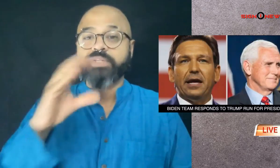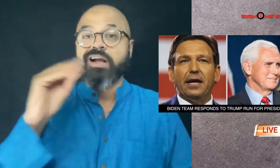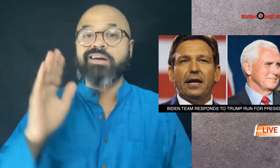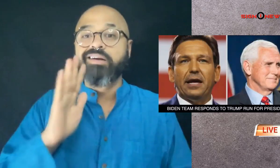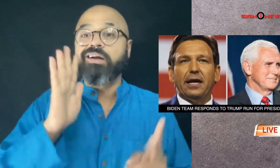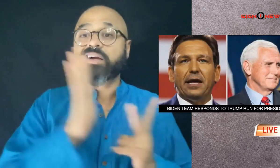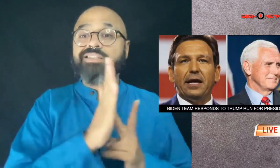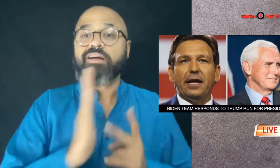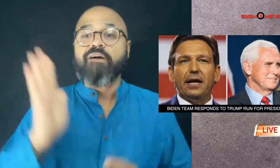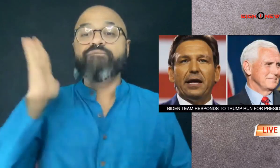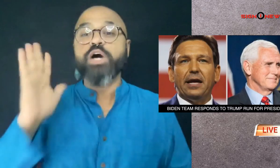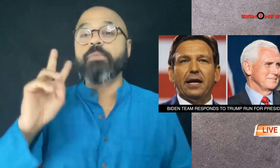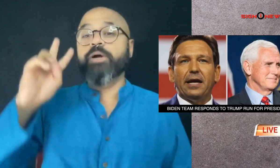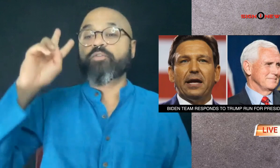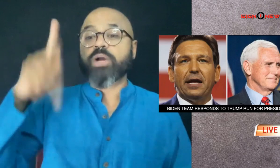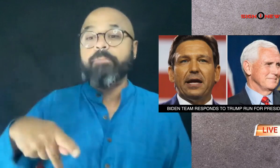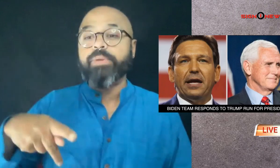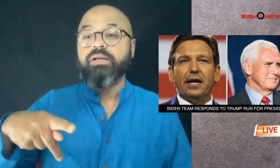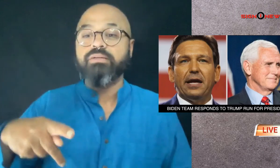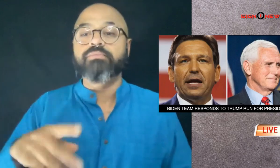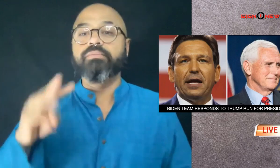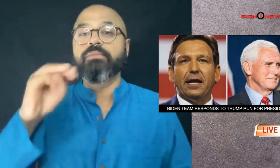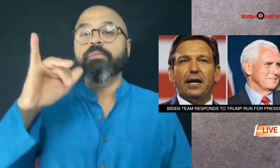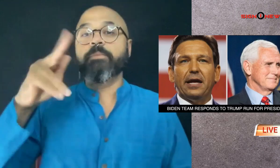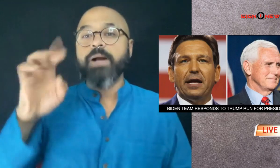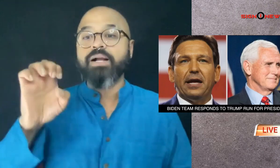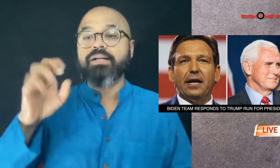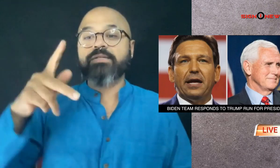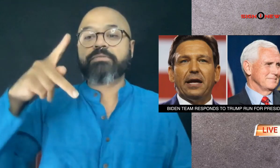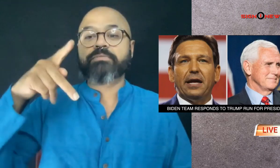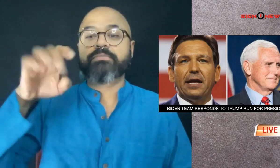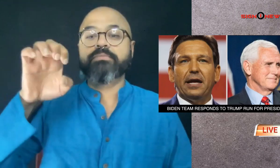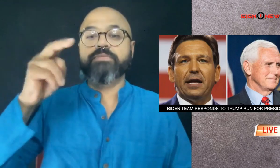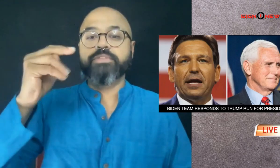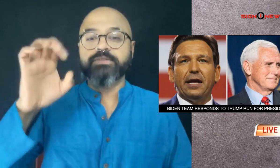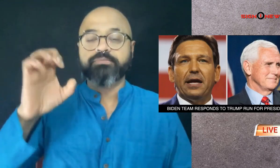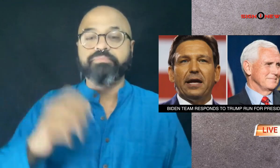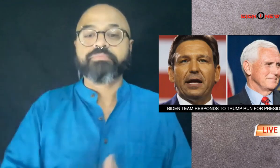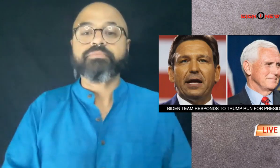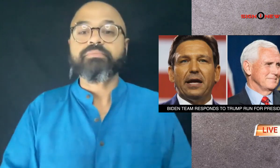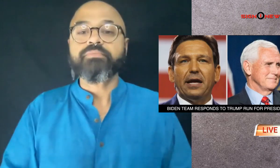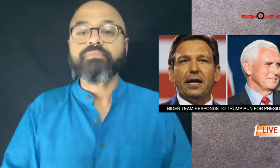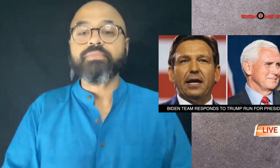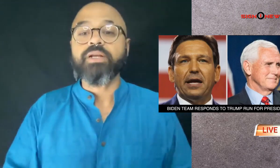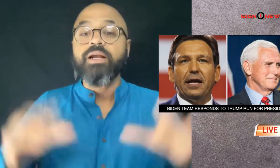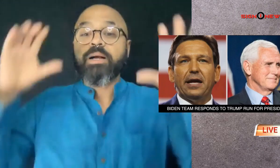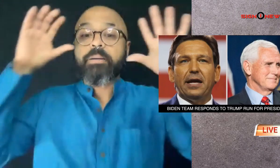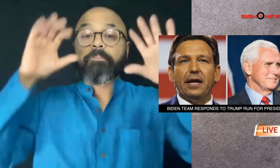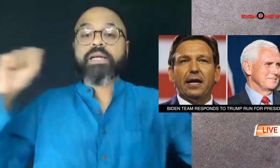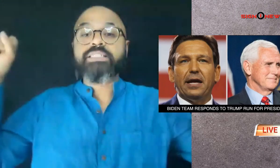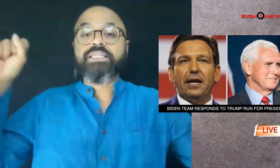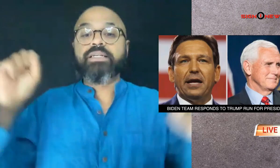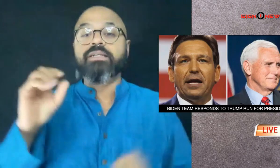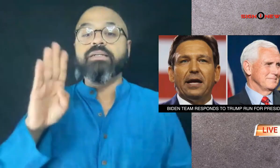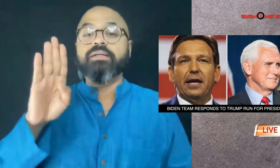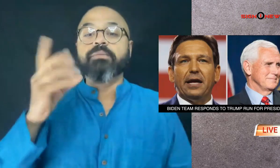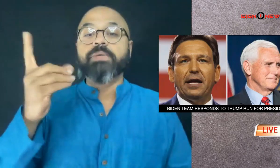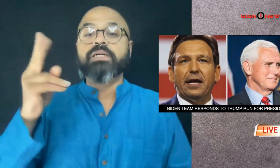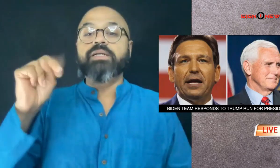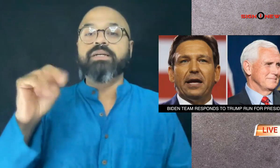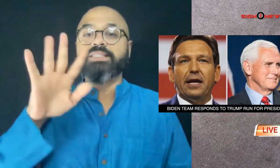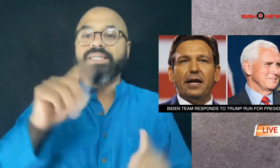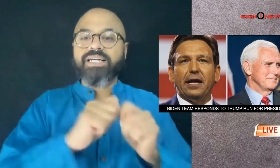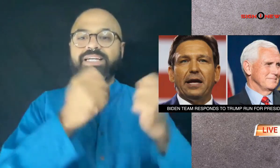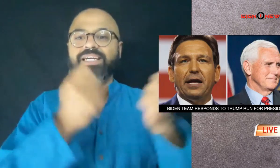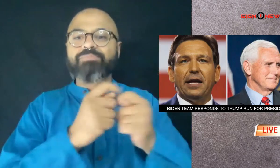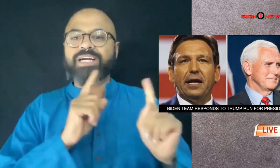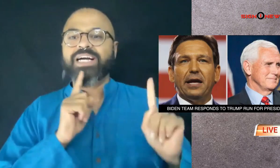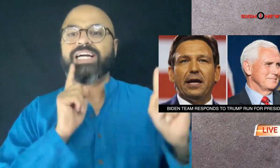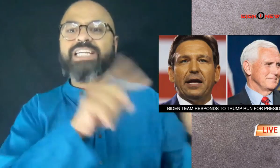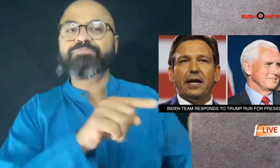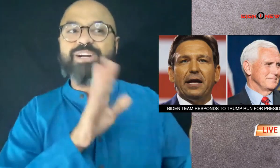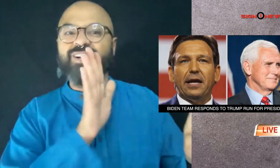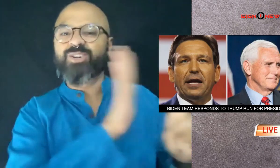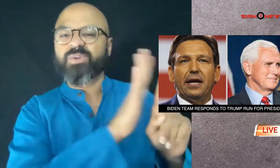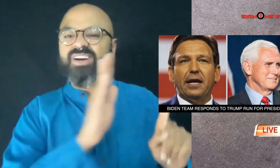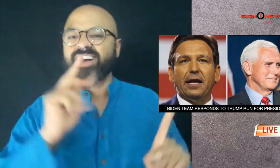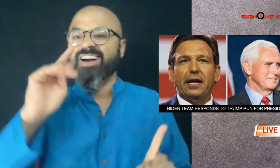his former VP Mike Pence President Biden's team responded to Trump's